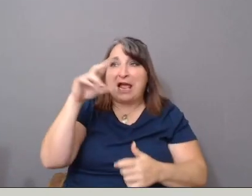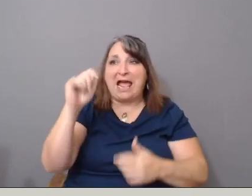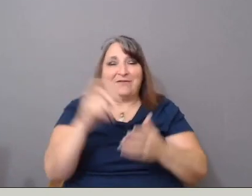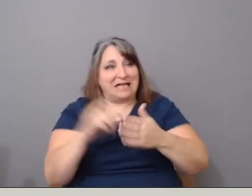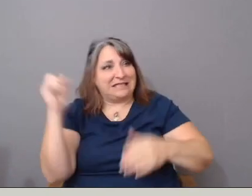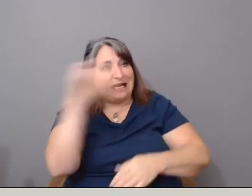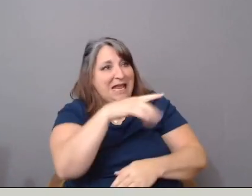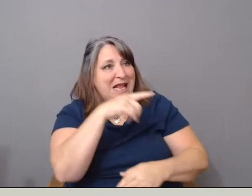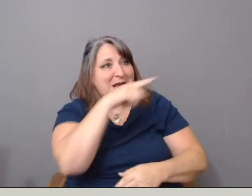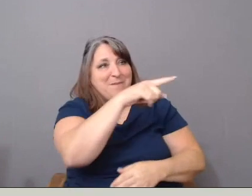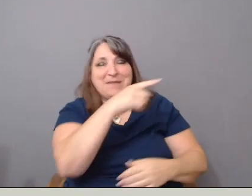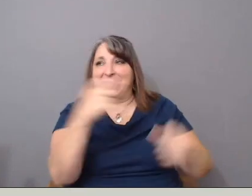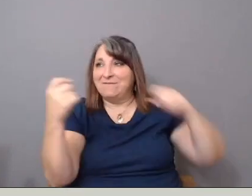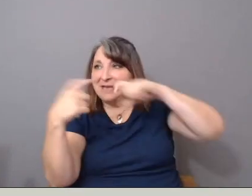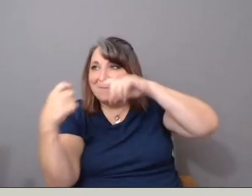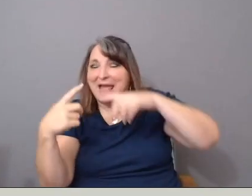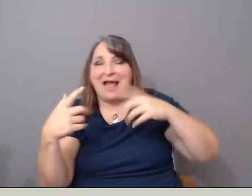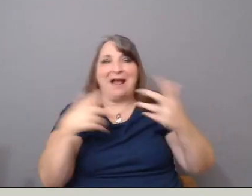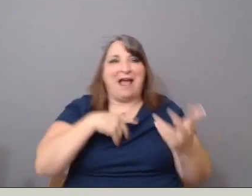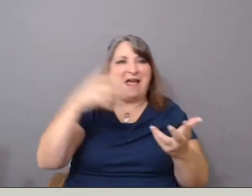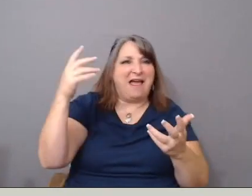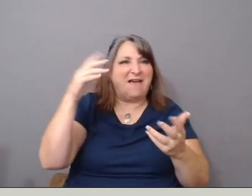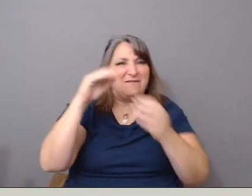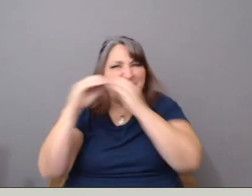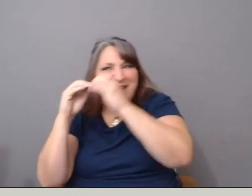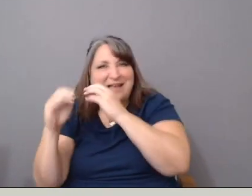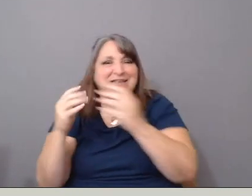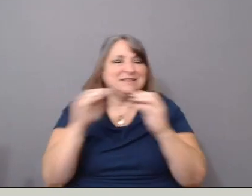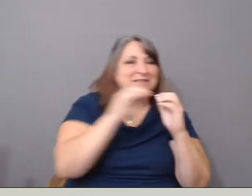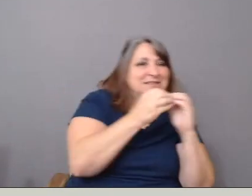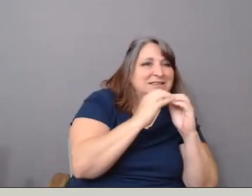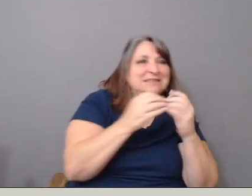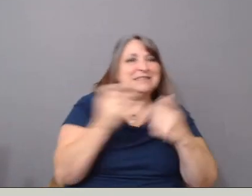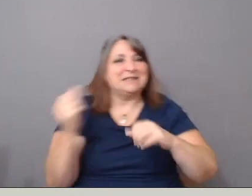I fixed some of the things that we talked about. I sent it back to him.